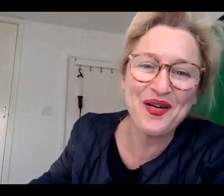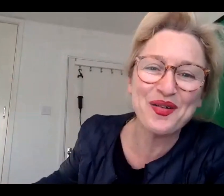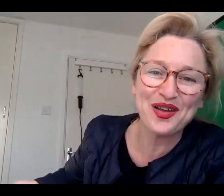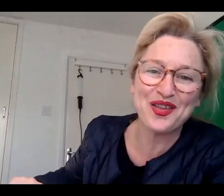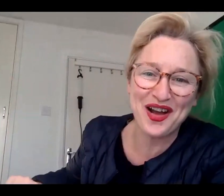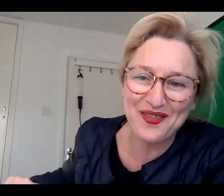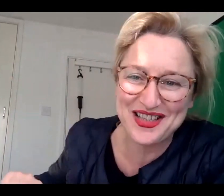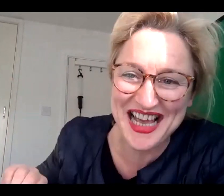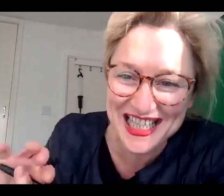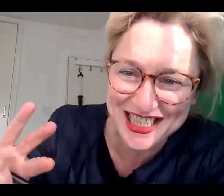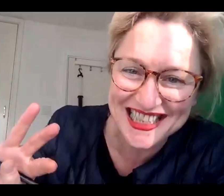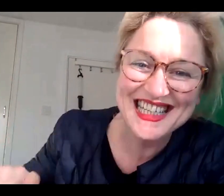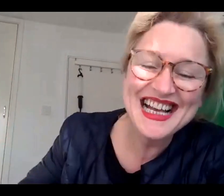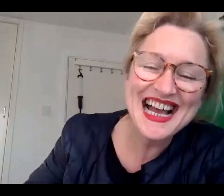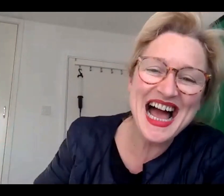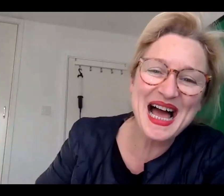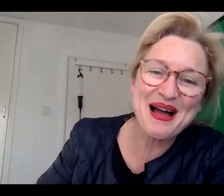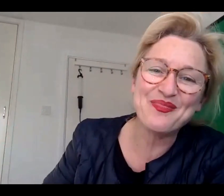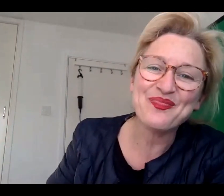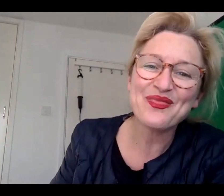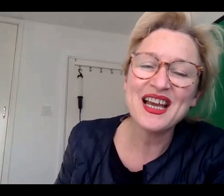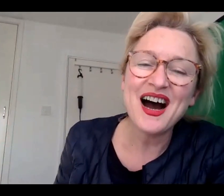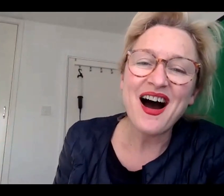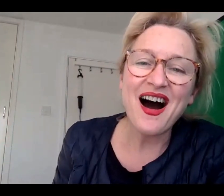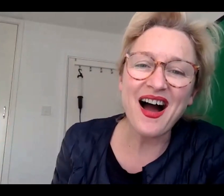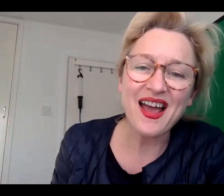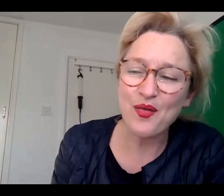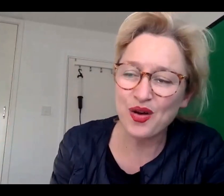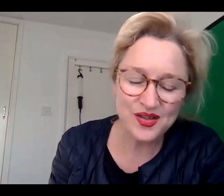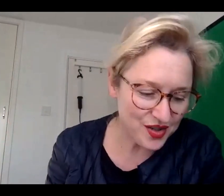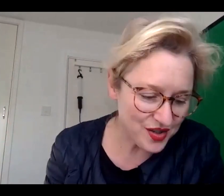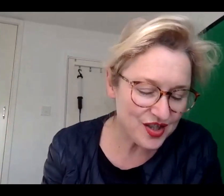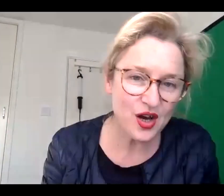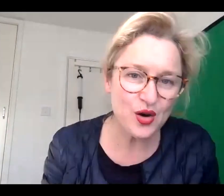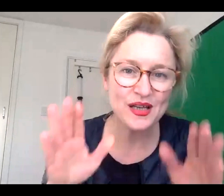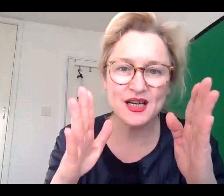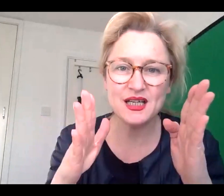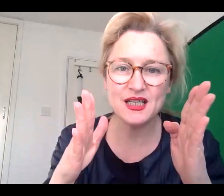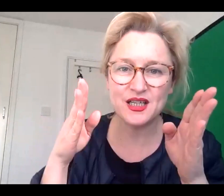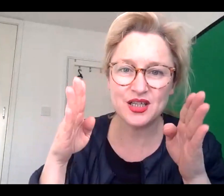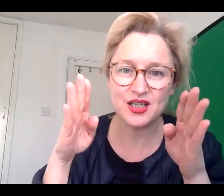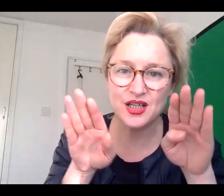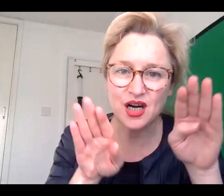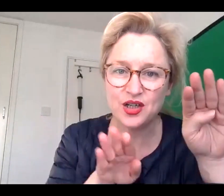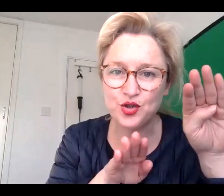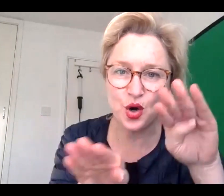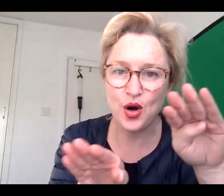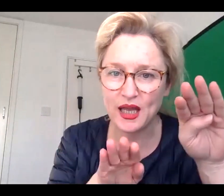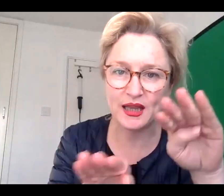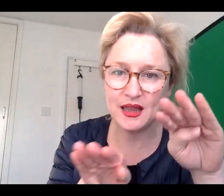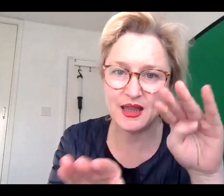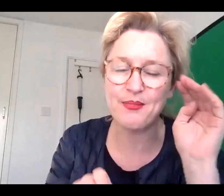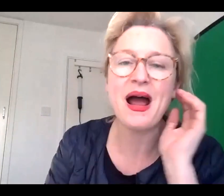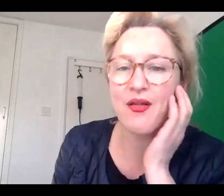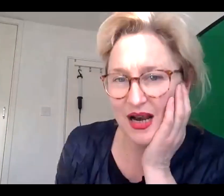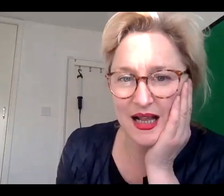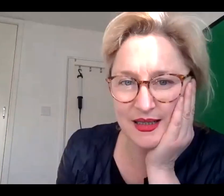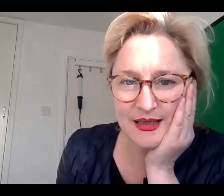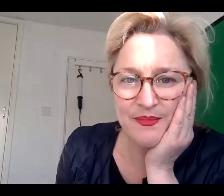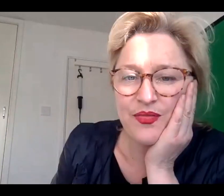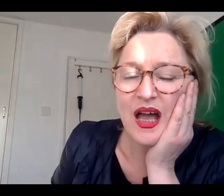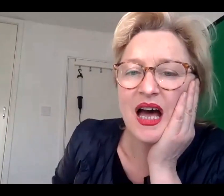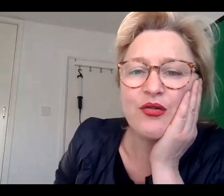a whole other conversation. I was just so excited to start drawing the parallels and